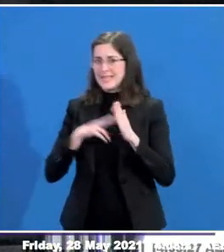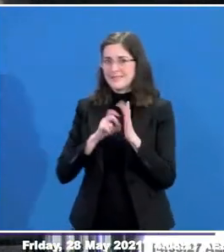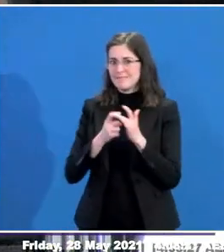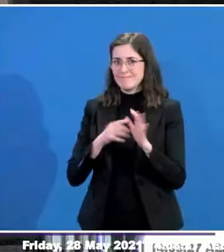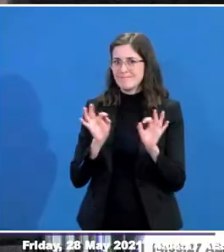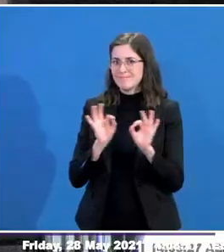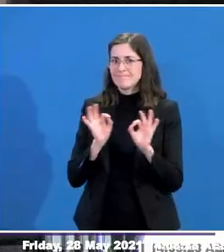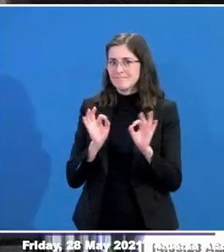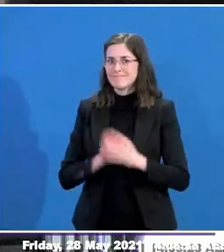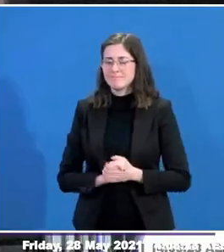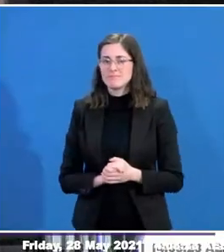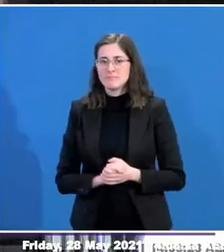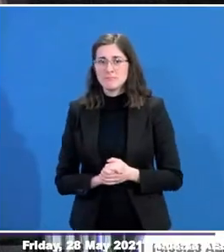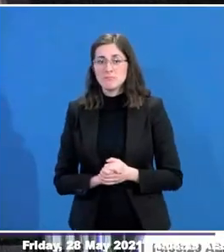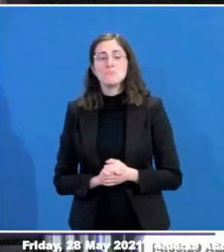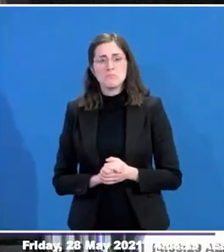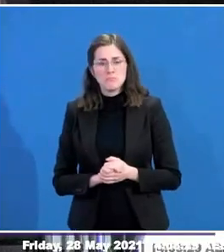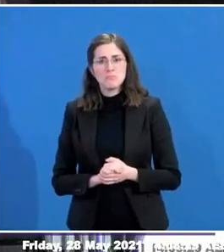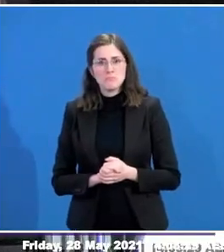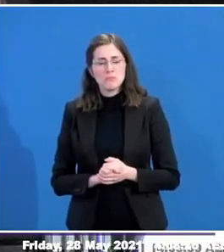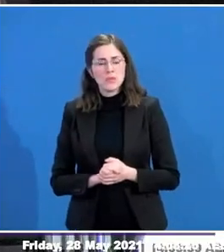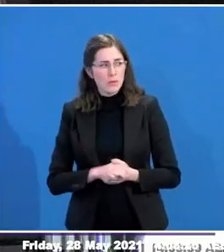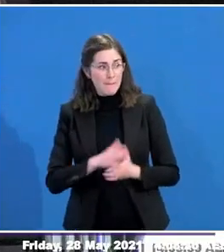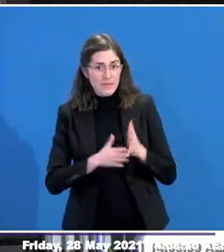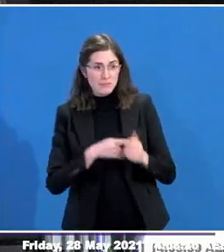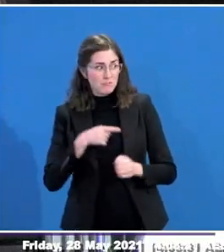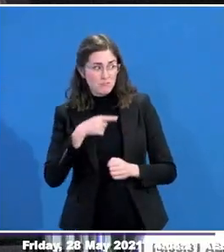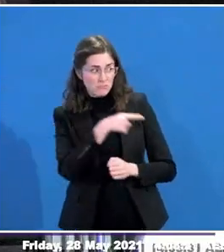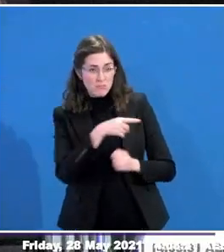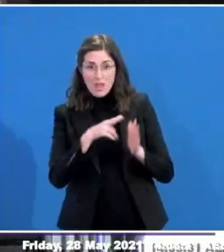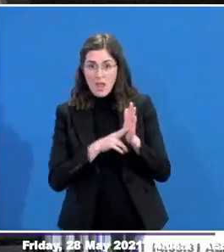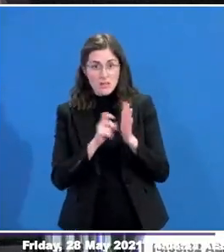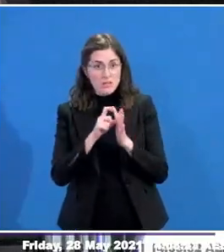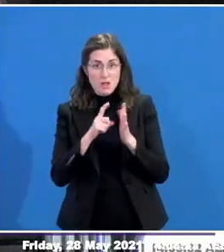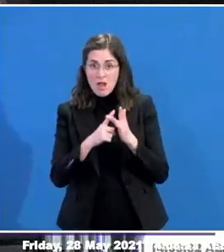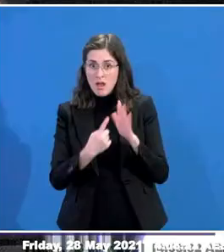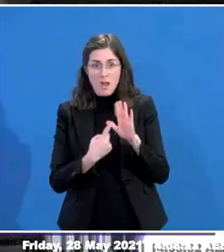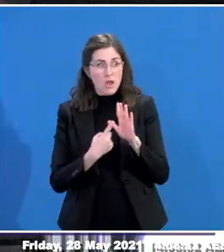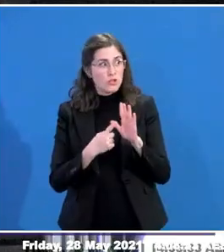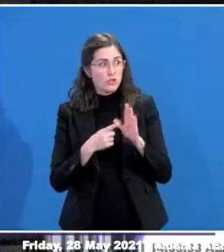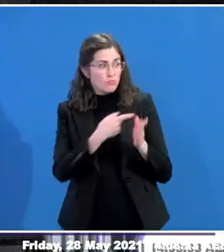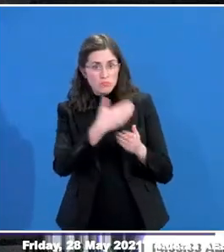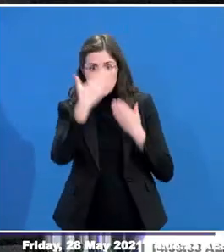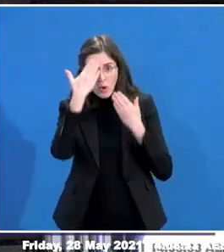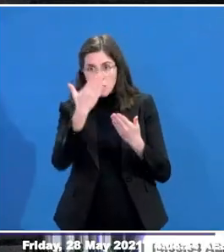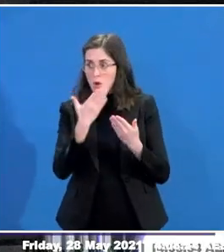So you don't have any oversight into how the people providing services are trained or any of those?